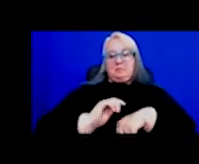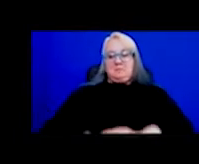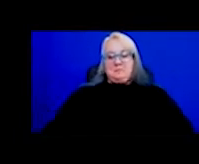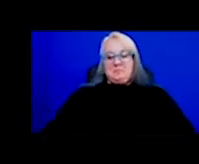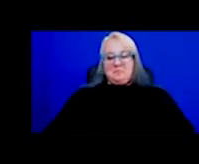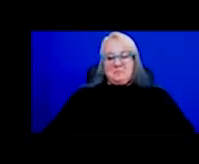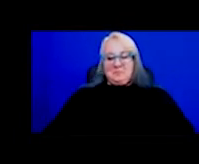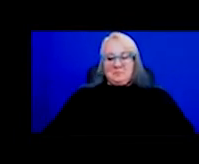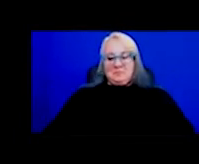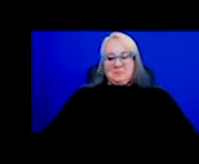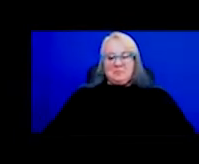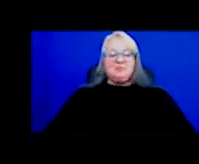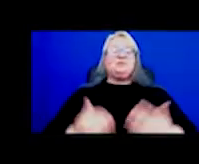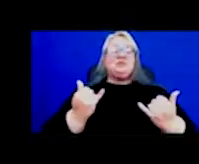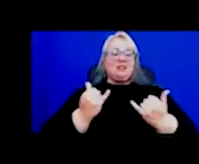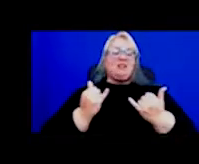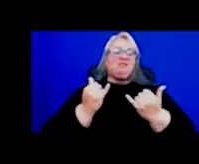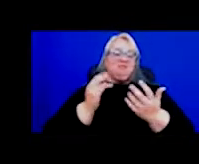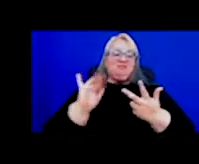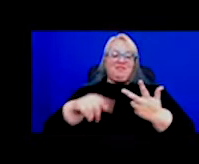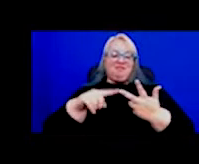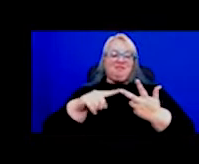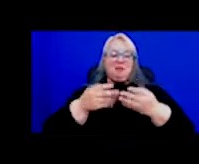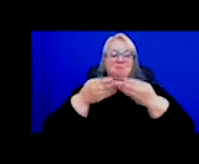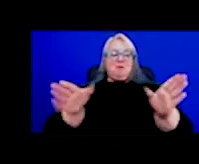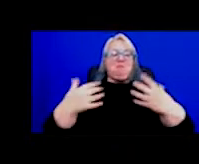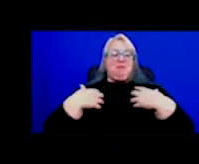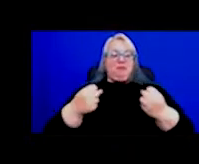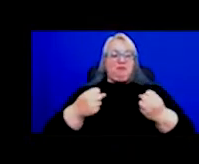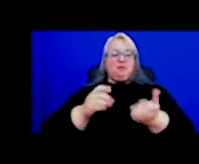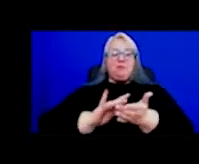the the role of Public Health and Medicine when we're dealing with disability. First